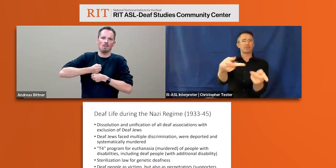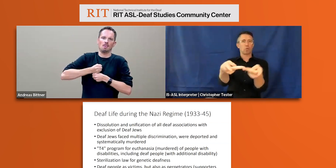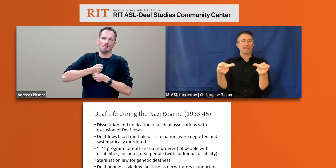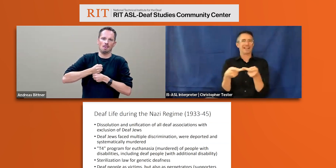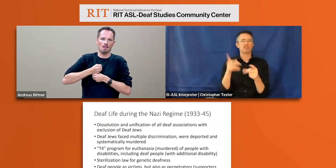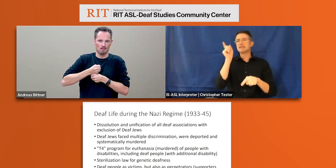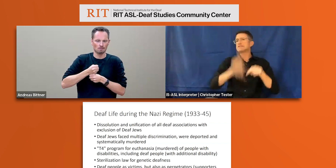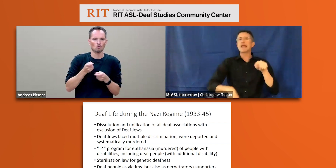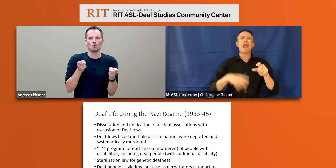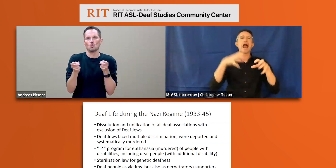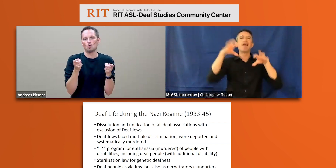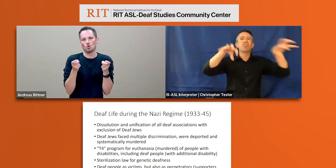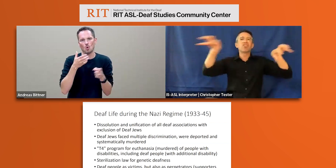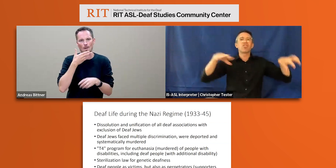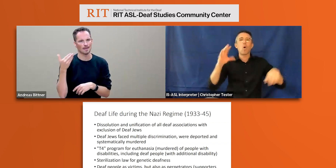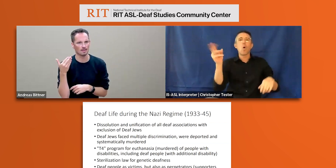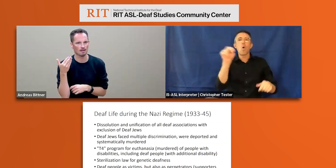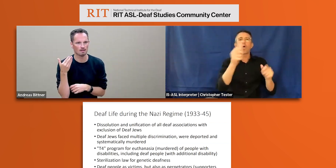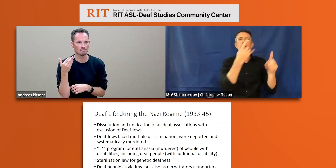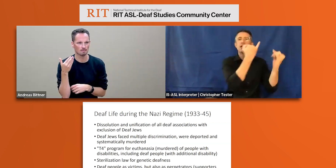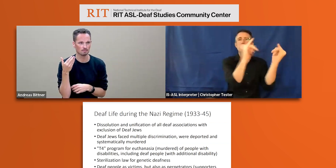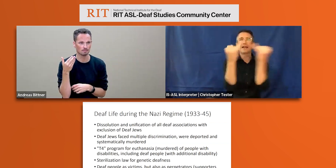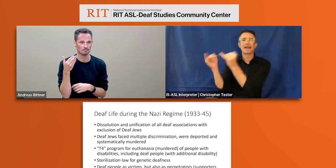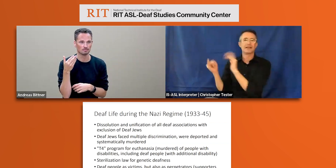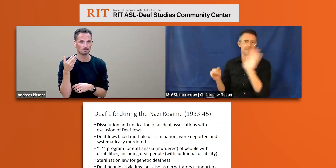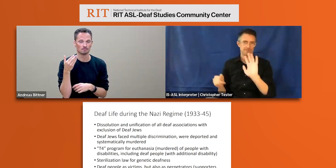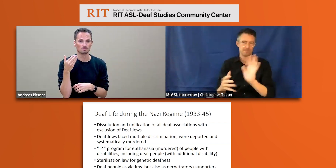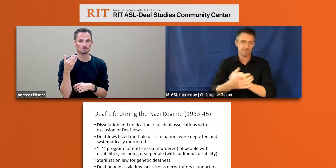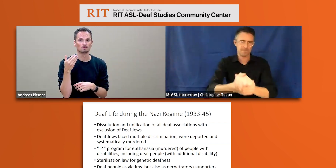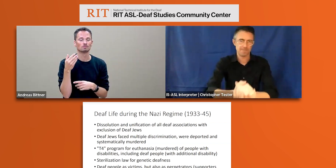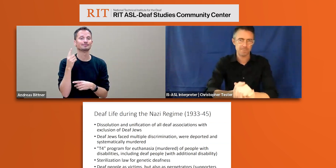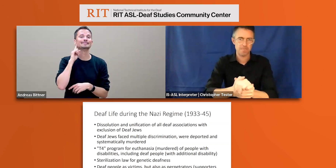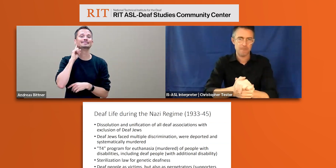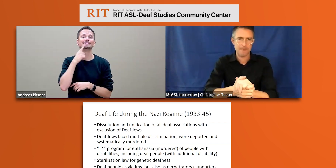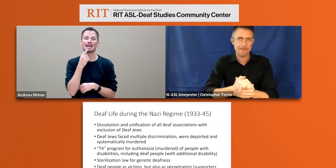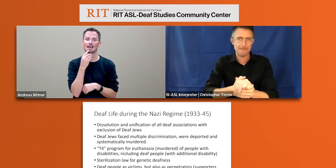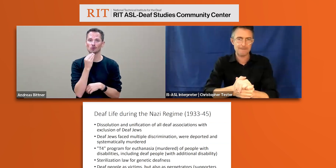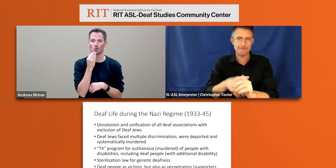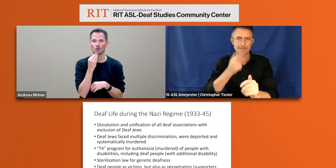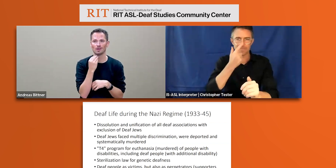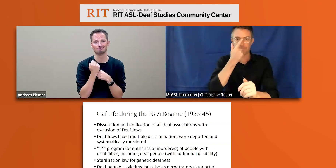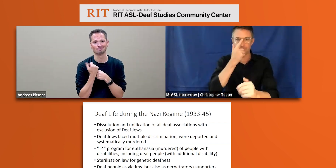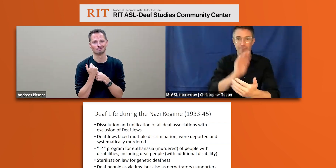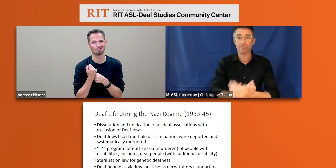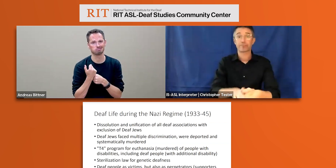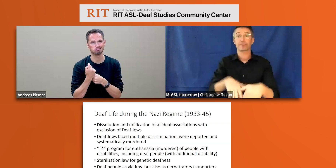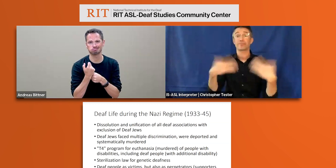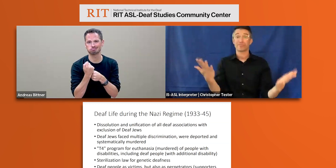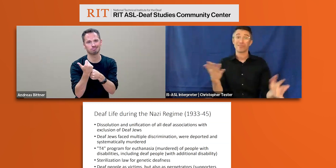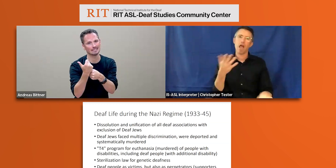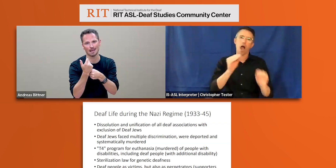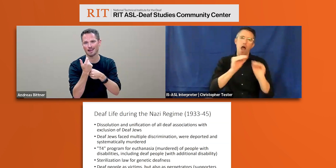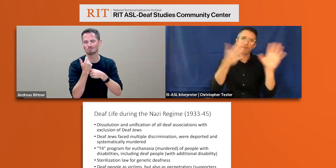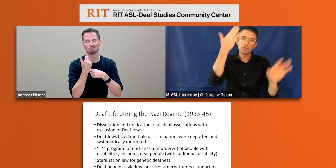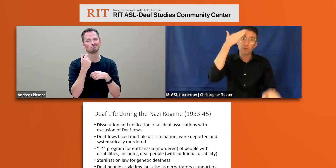It was decided that there needed to be a central location, a centralized organization, and not many independently run organizations